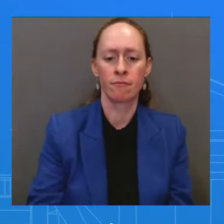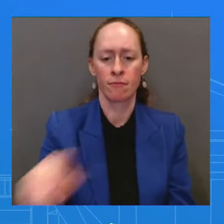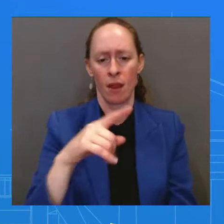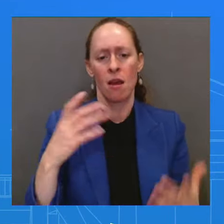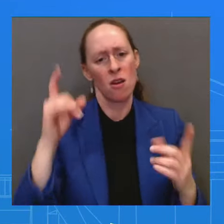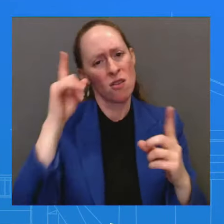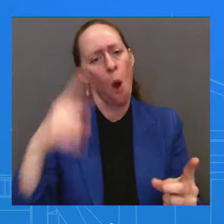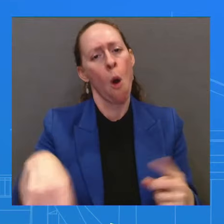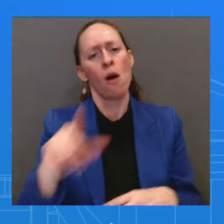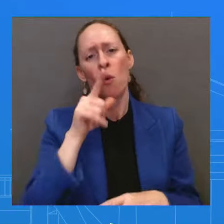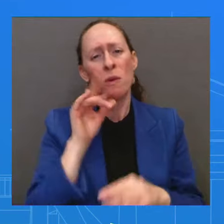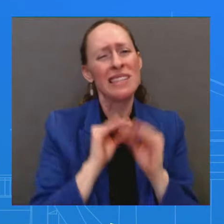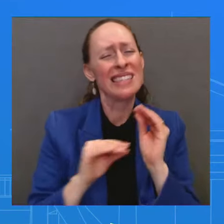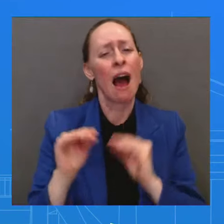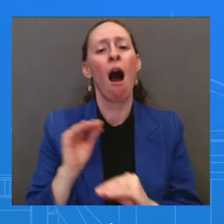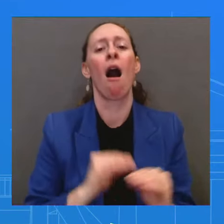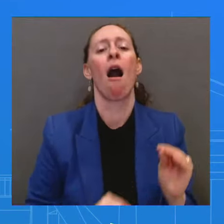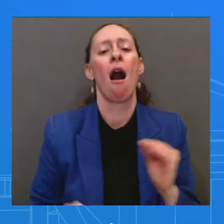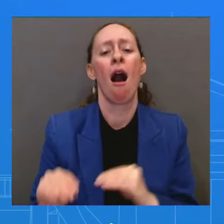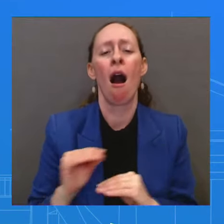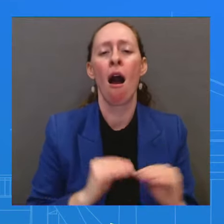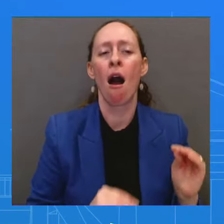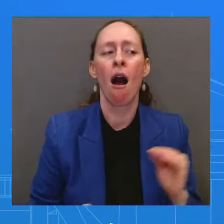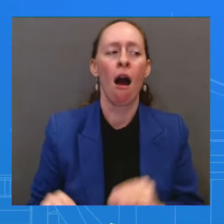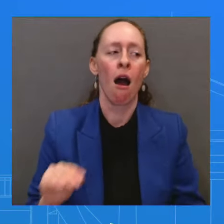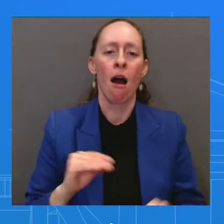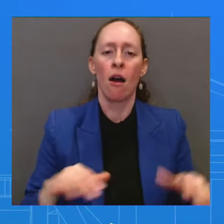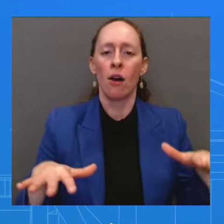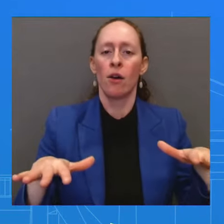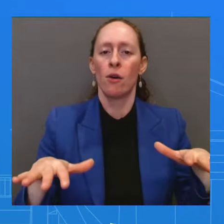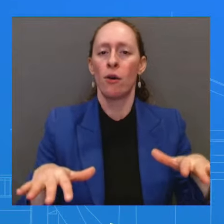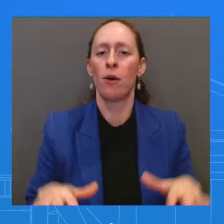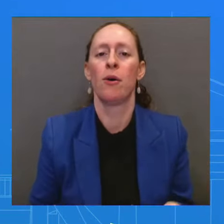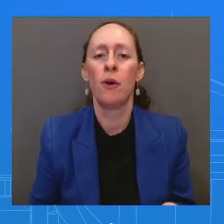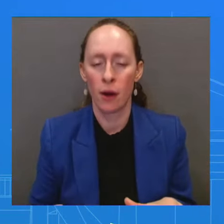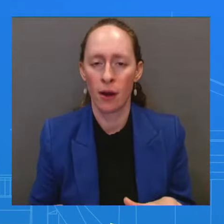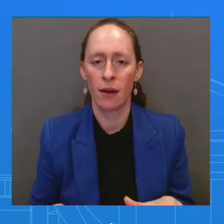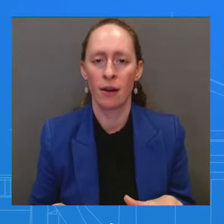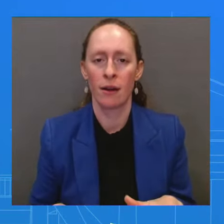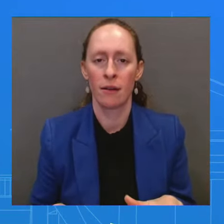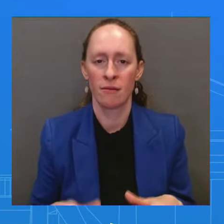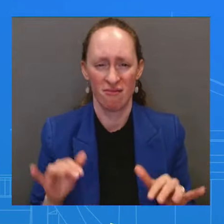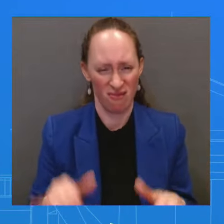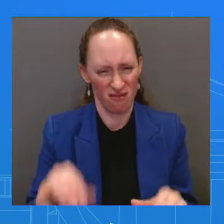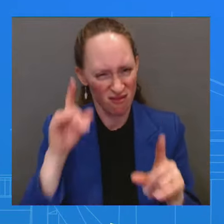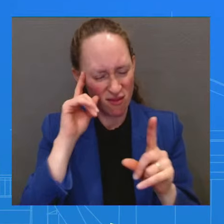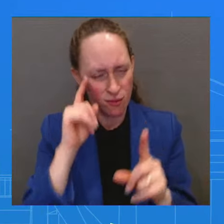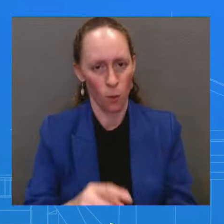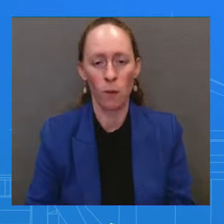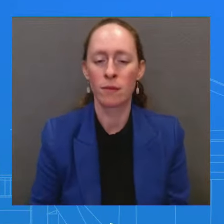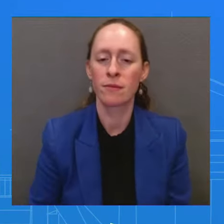or our announcement talking about how we're continuing to beat Big Pharma so we can lower prescription drug costs